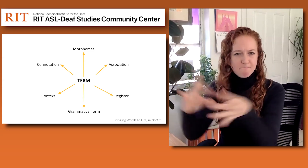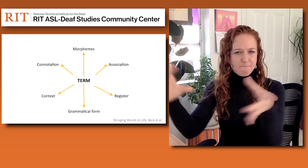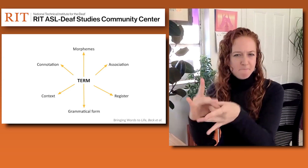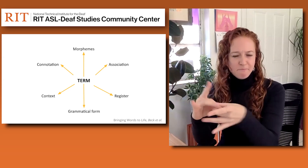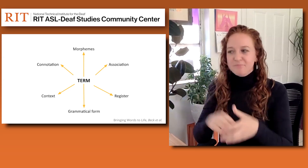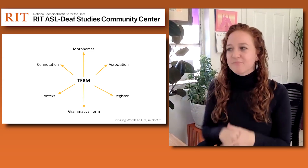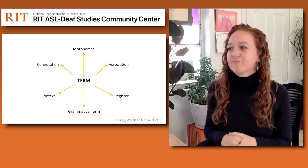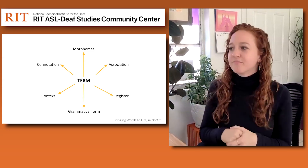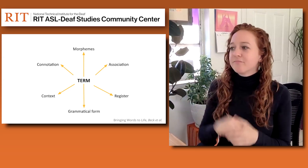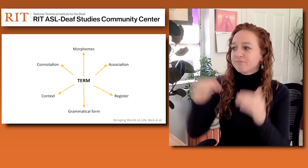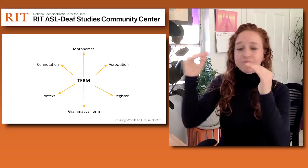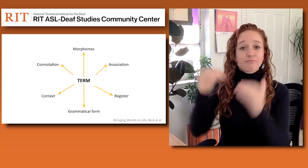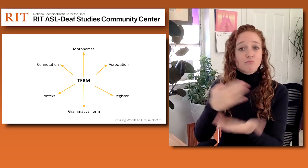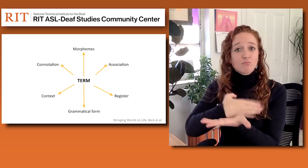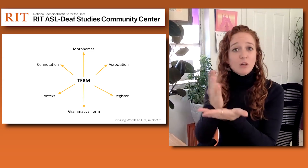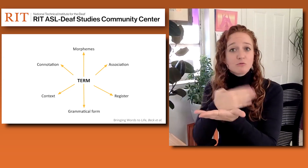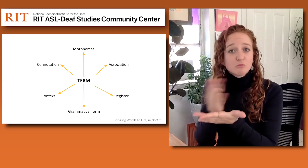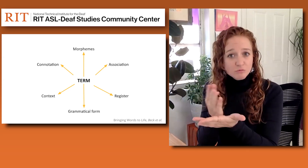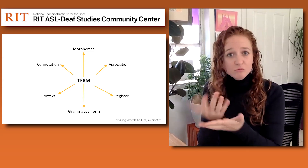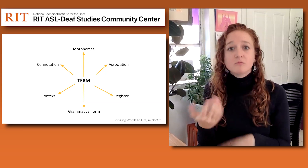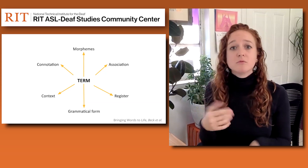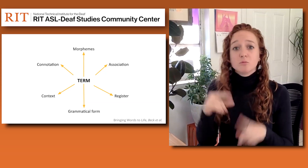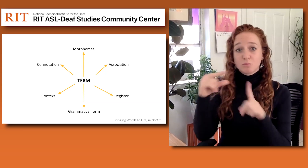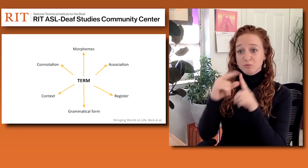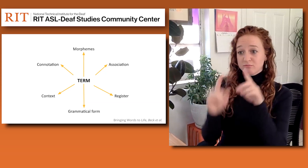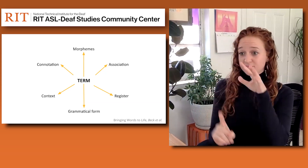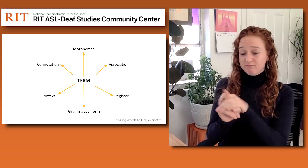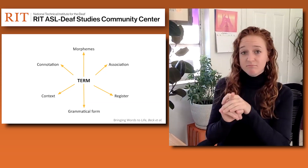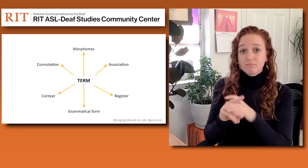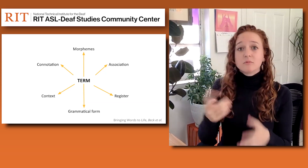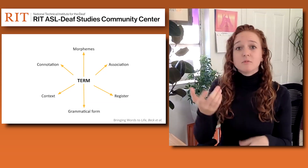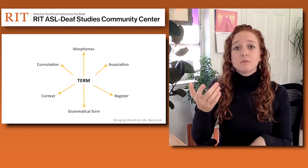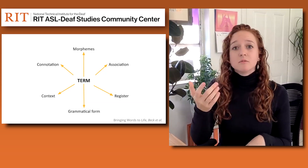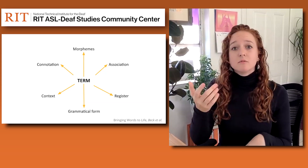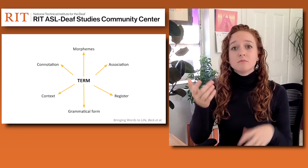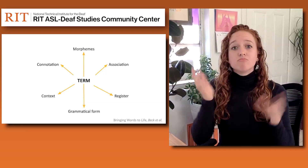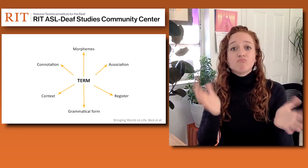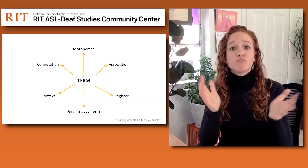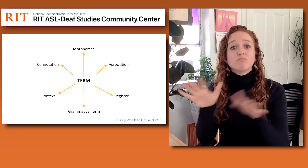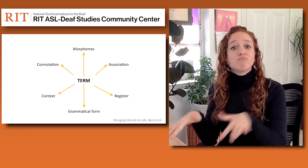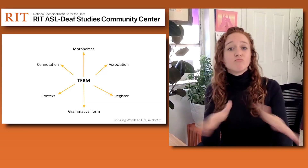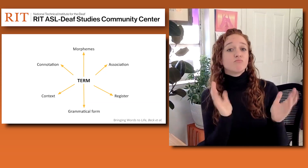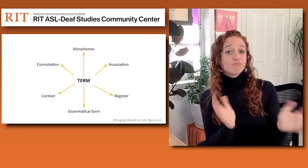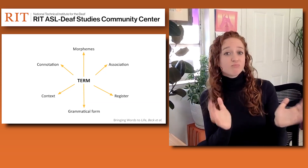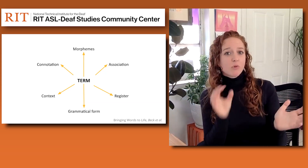so I can make that connection. Then if a word pops up, it's within a range,